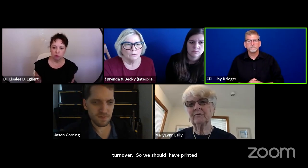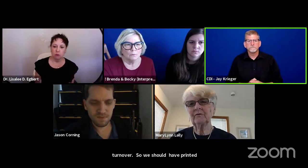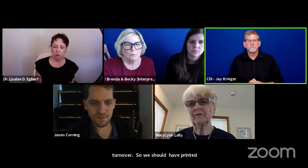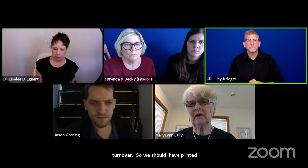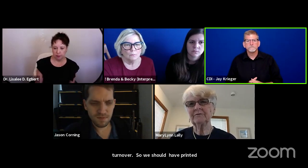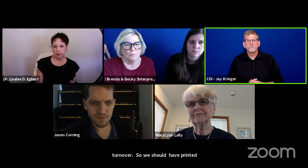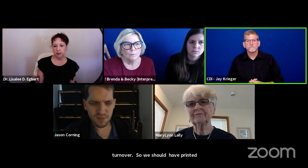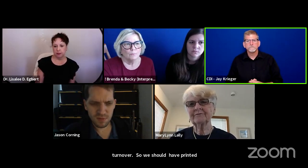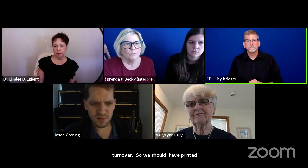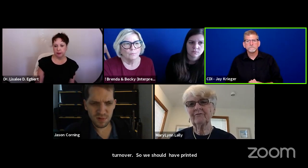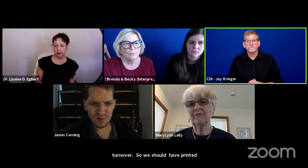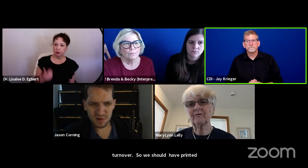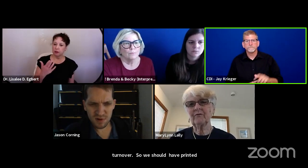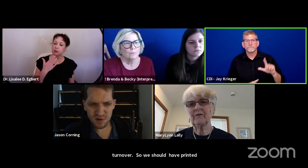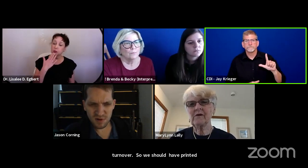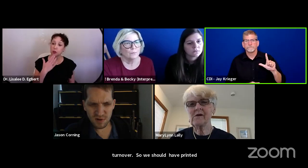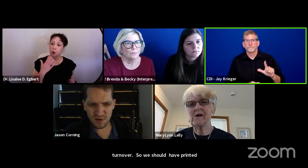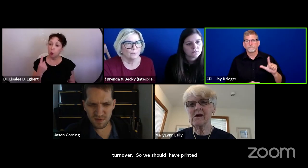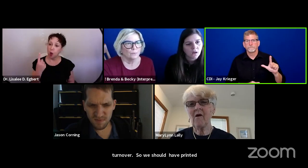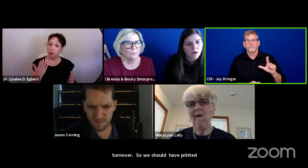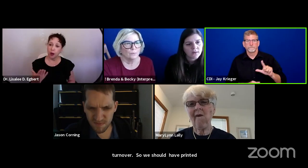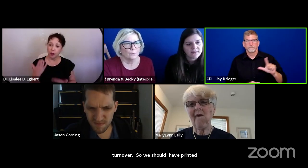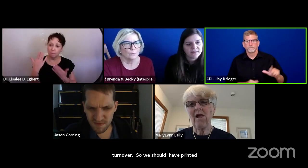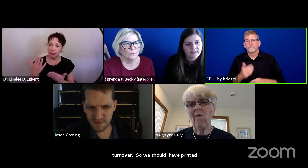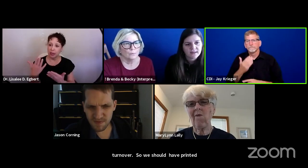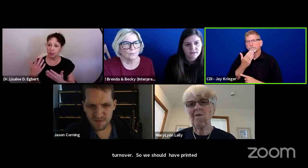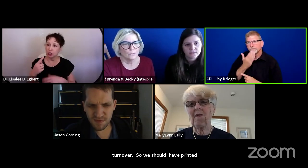Okay. Thank you.